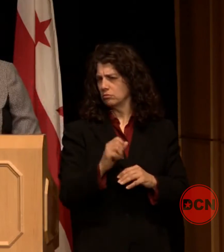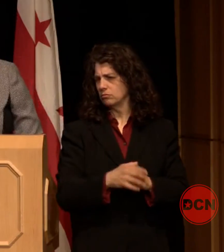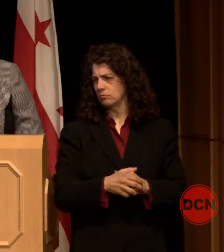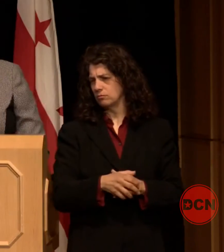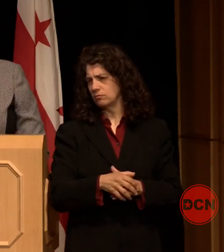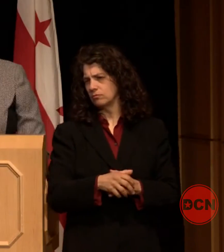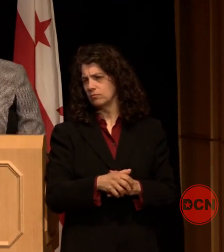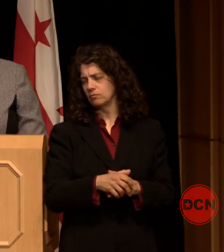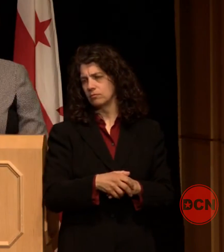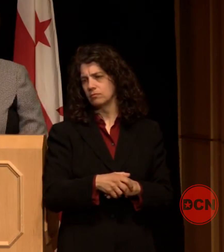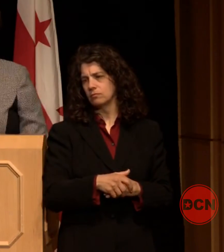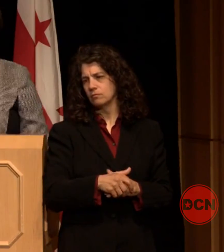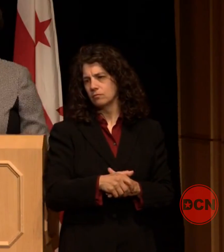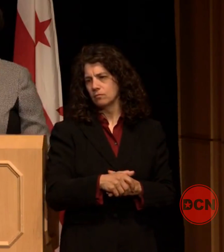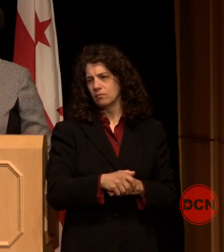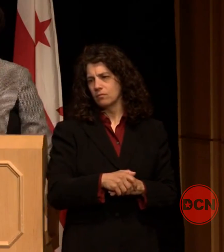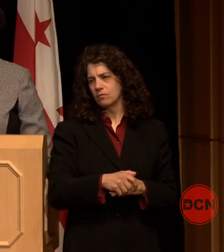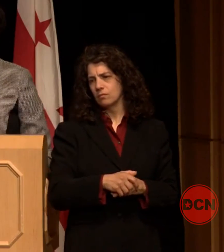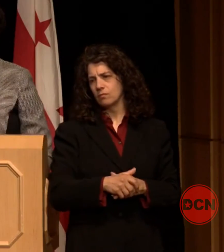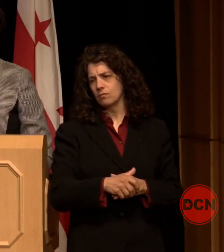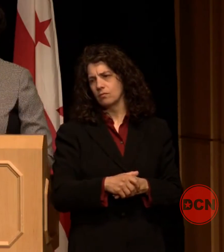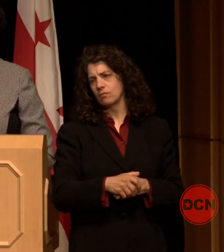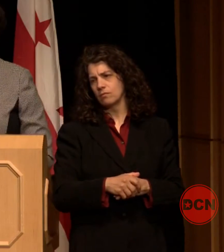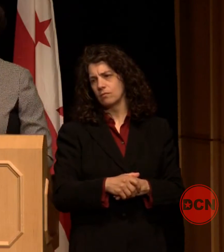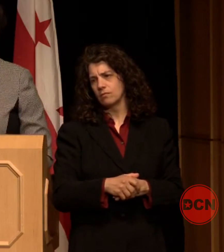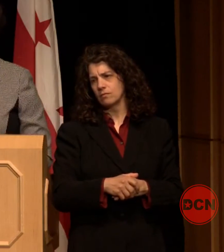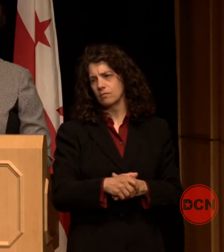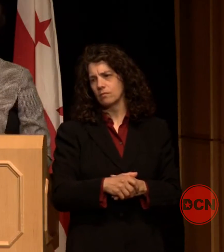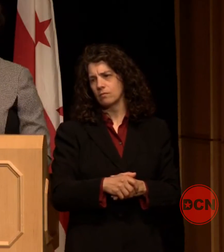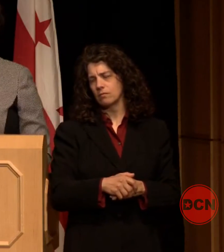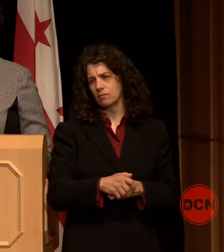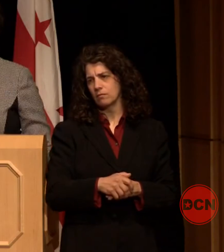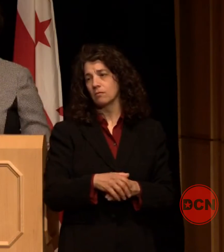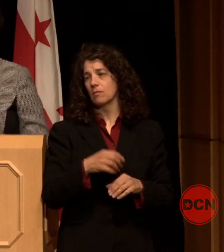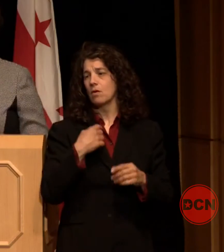HOW TO DELIVER MORE AFFORDABLE HOUSING FOR EXAMPLE, HOW TO MAKE